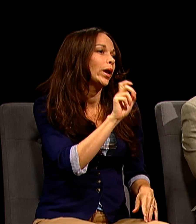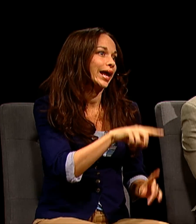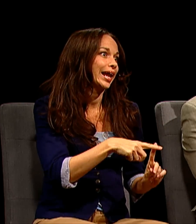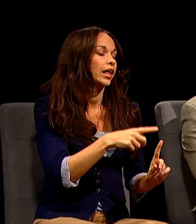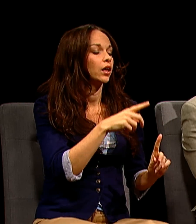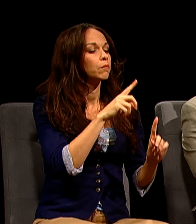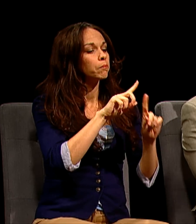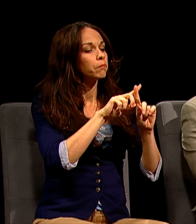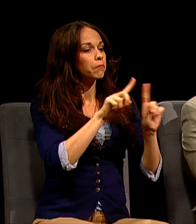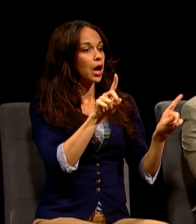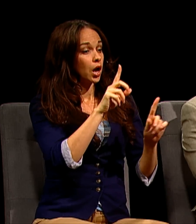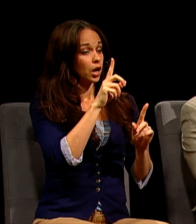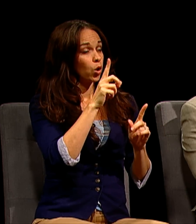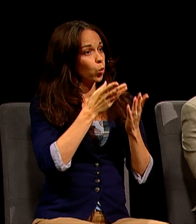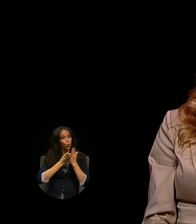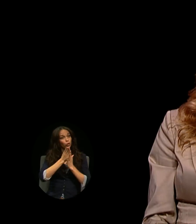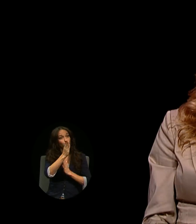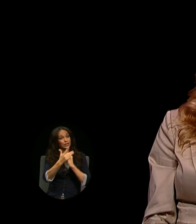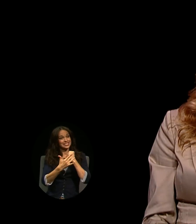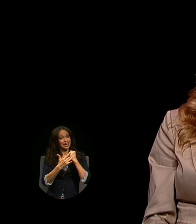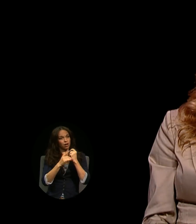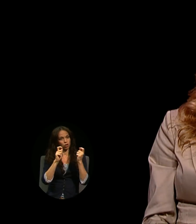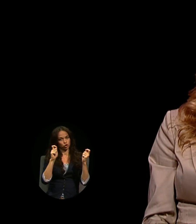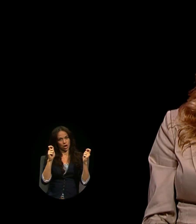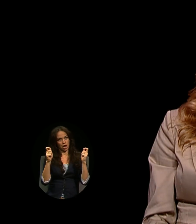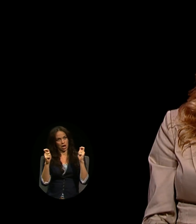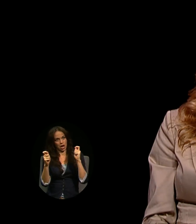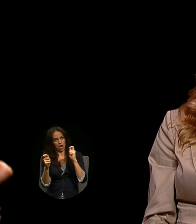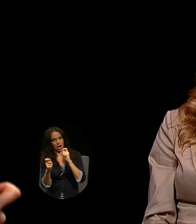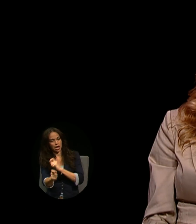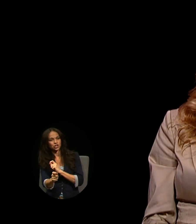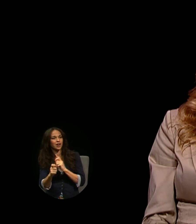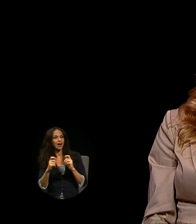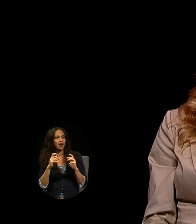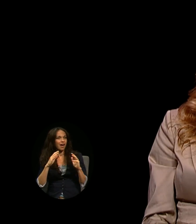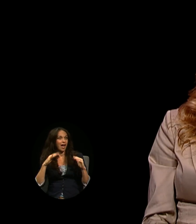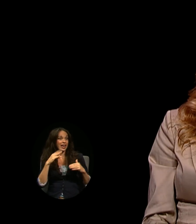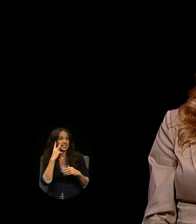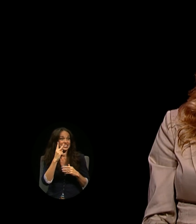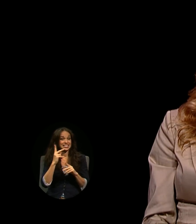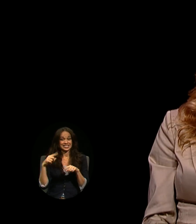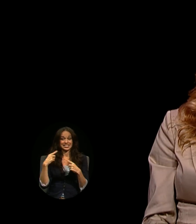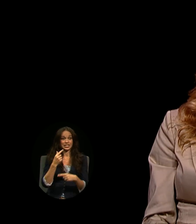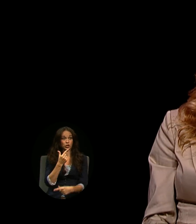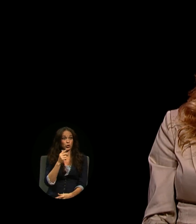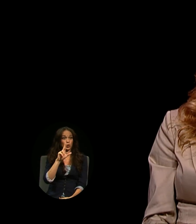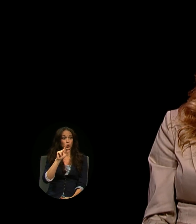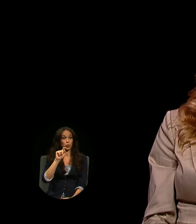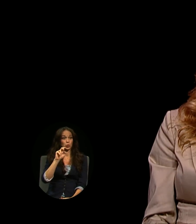We are going through a technological change such as we have not seen since Gutenberg invented the printing press.